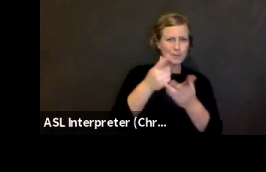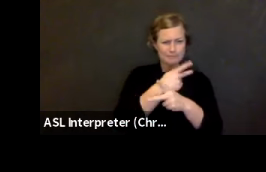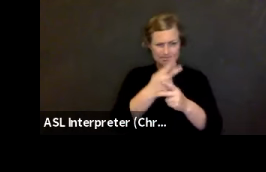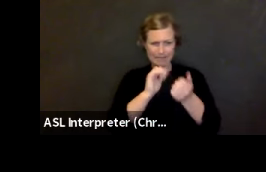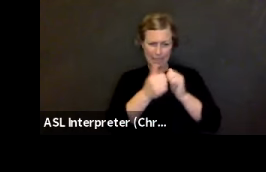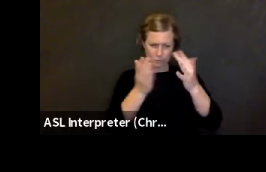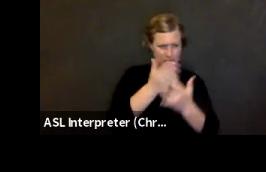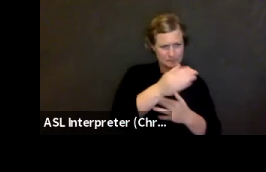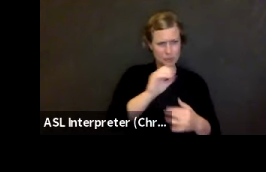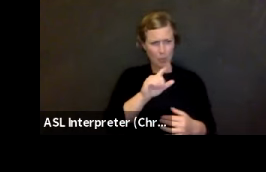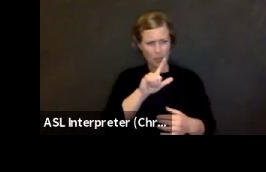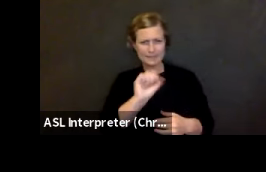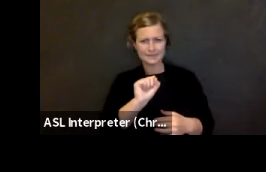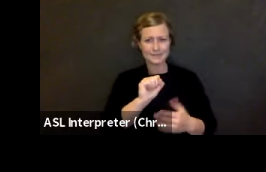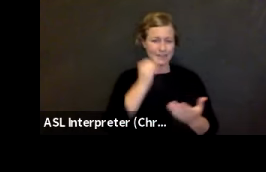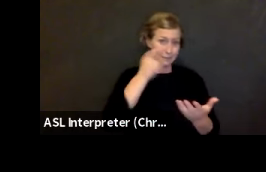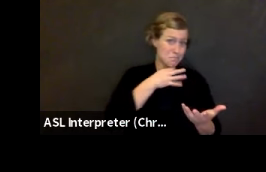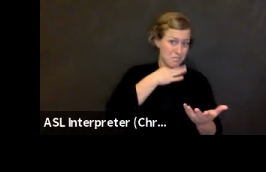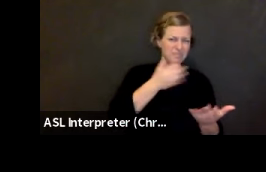but it's a great tool and the Oregon ACLU is